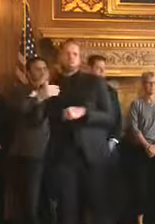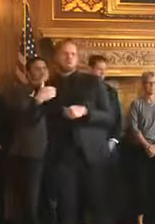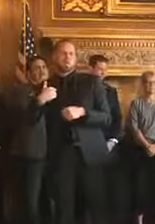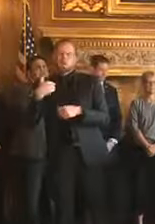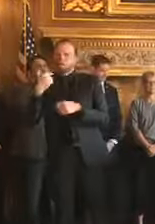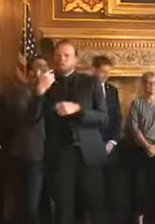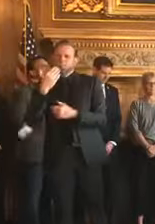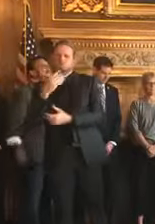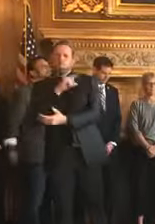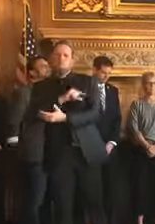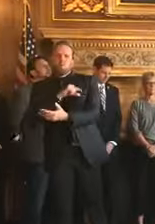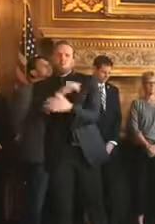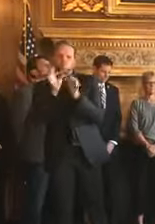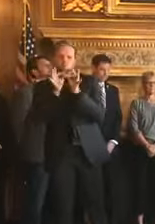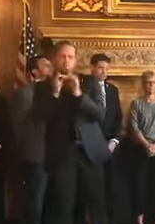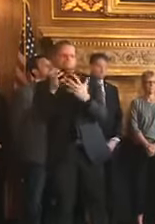That's pretty much all we got for it.